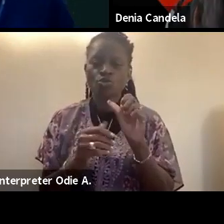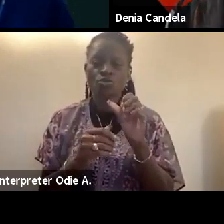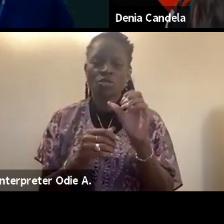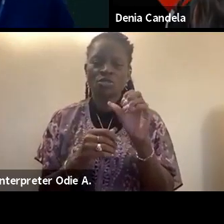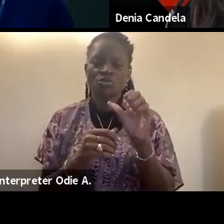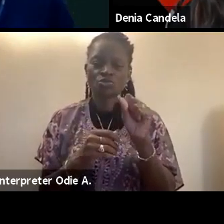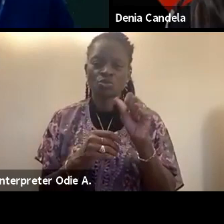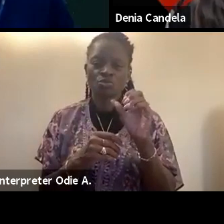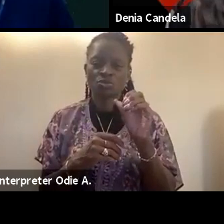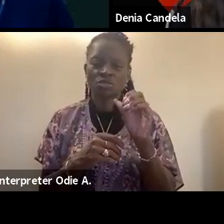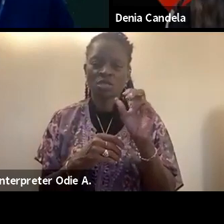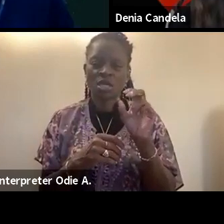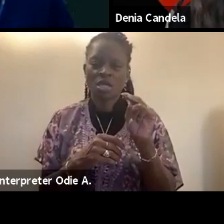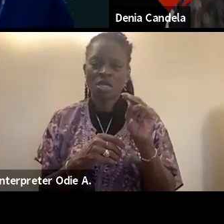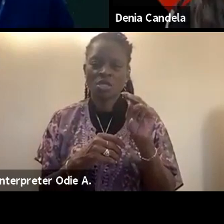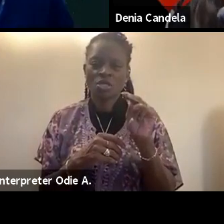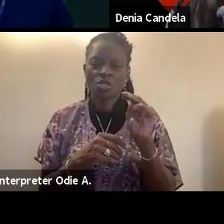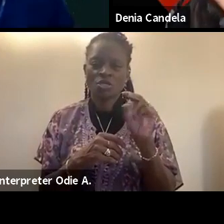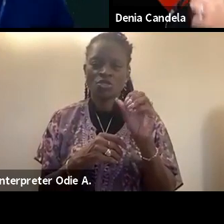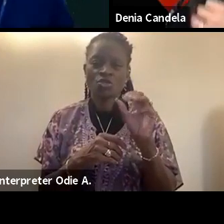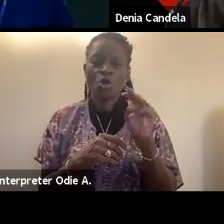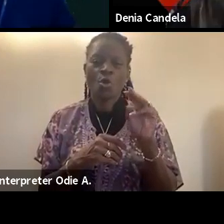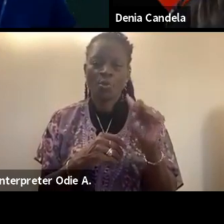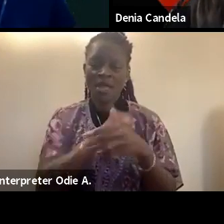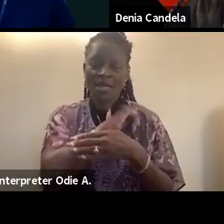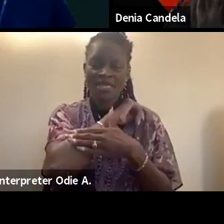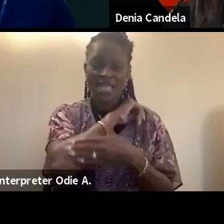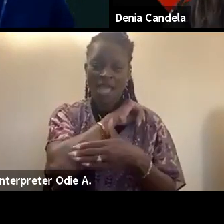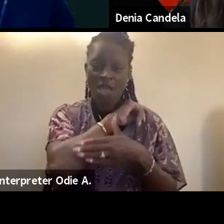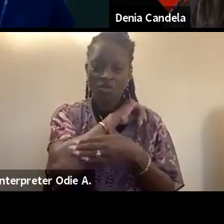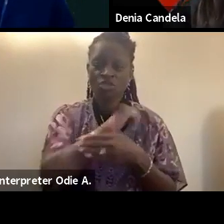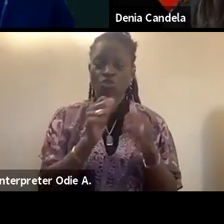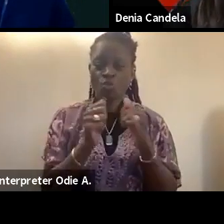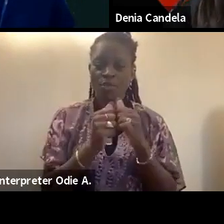and so starting with vaccines, there's a big focus and that's kind of